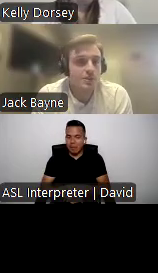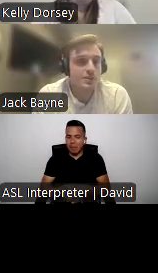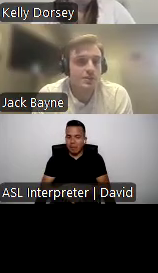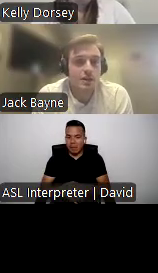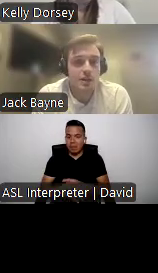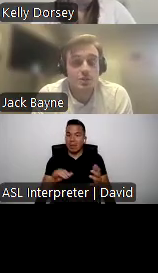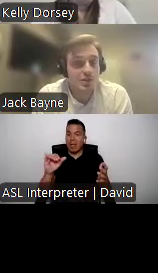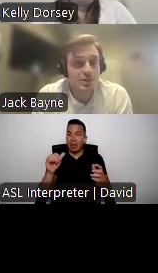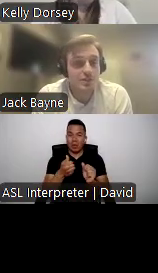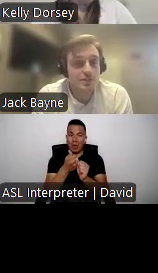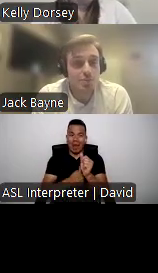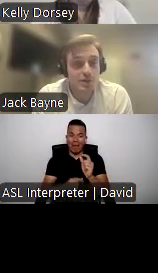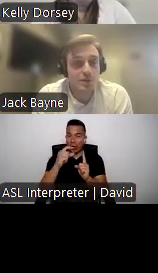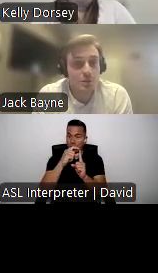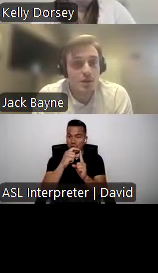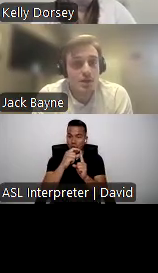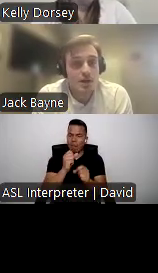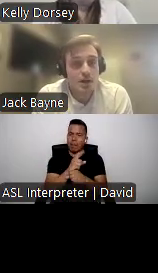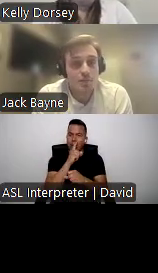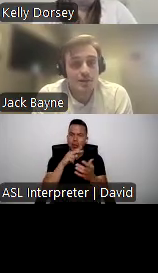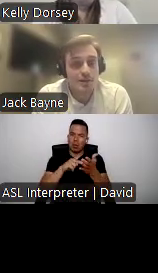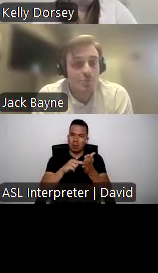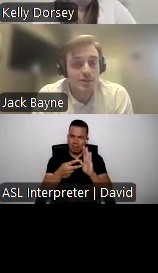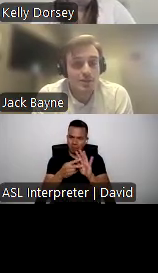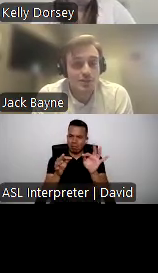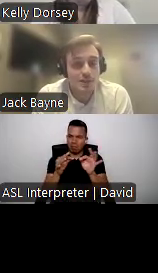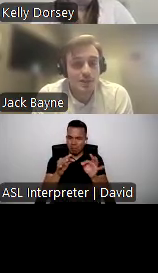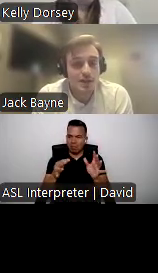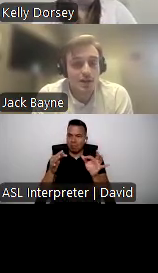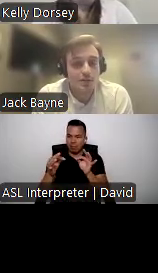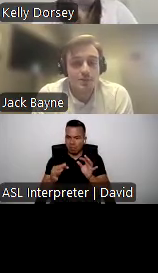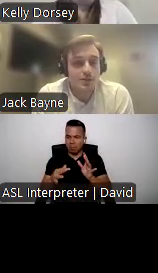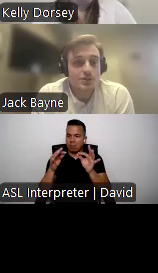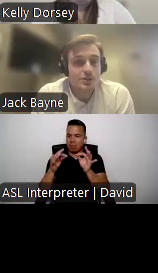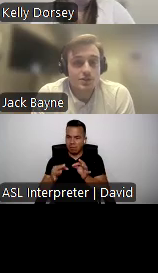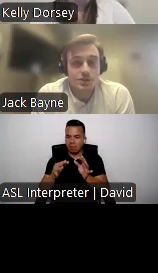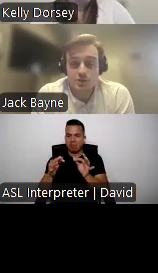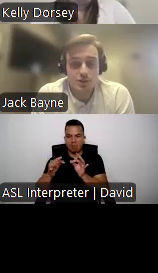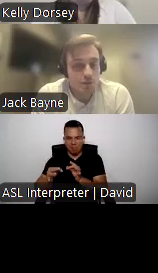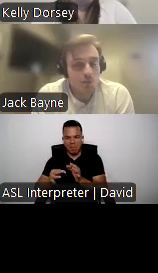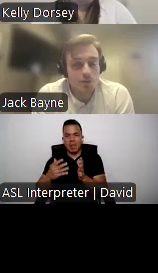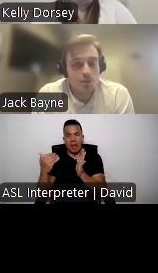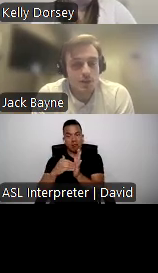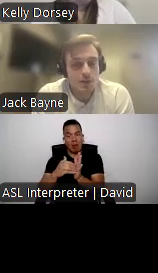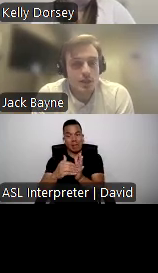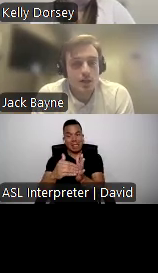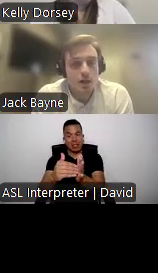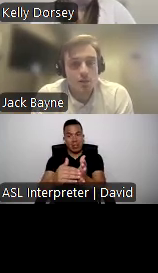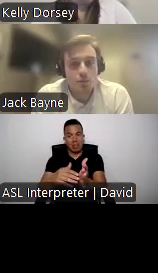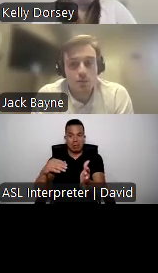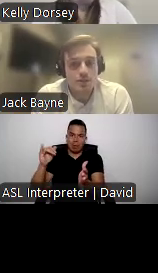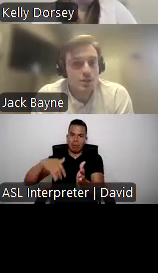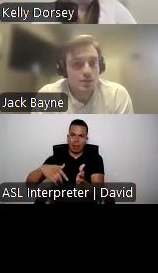presented, especially if it's brand new. I think repetition is the number one thing when teaching